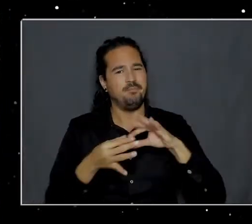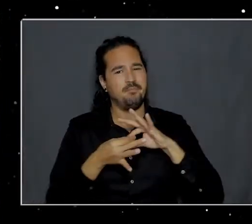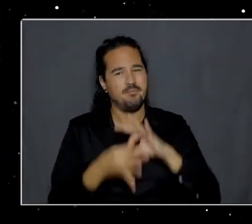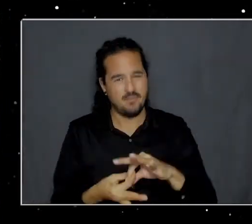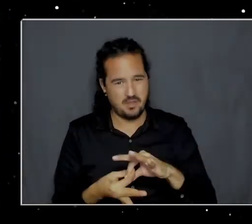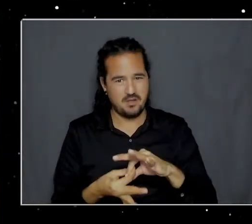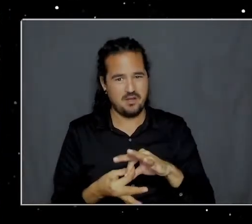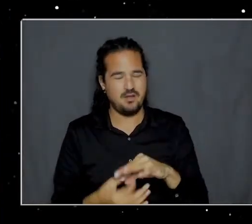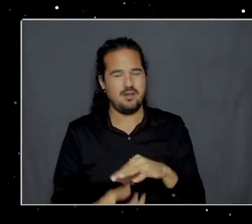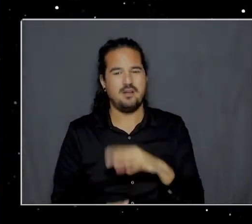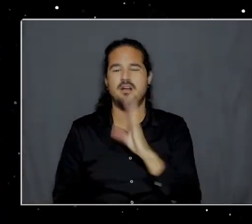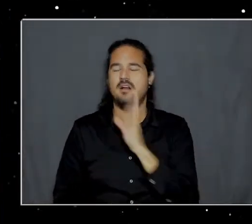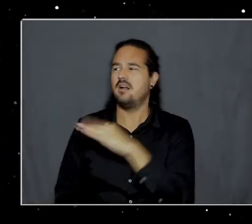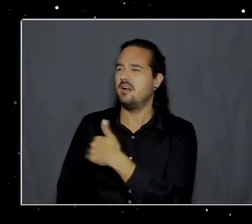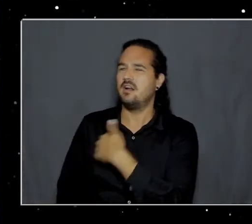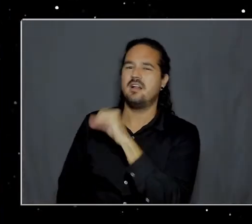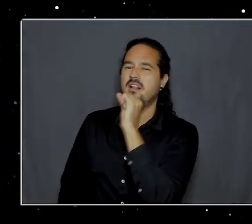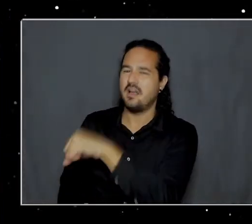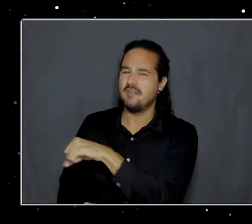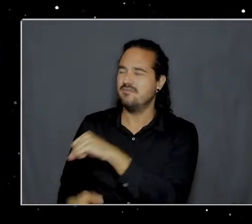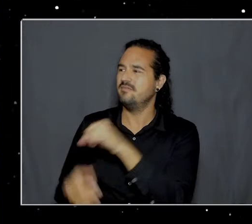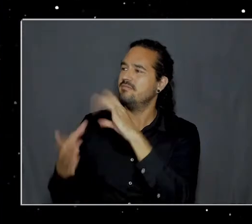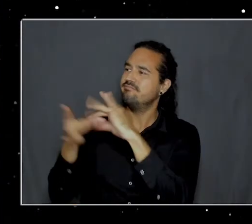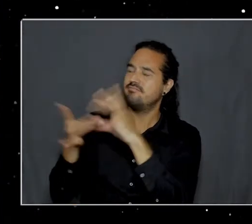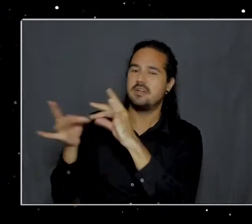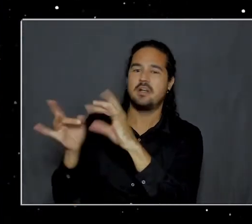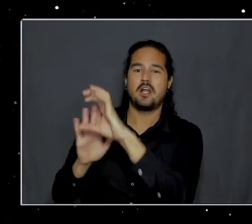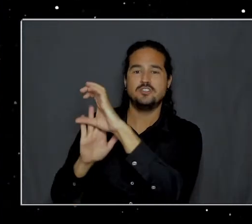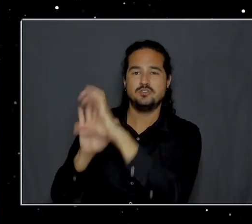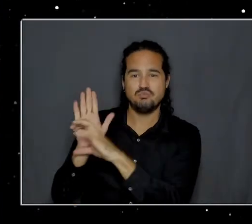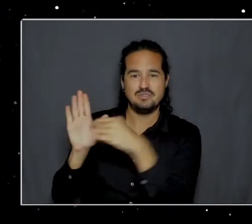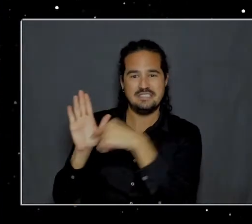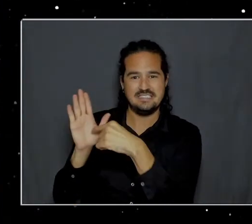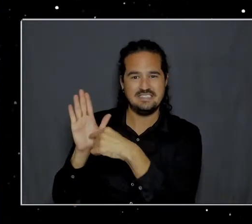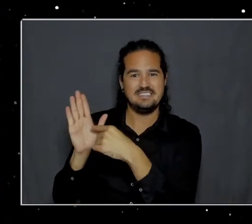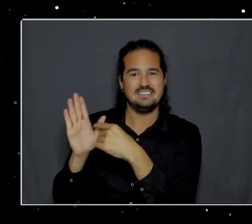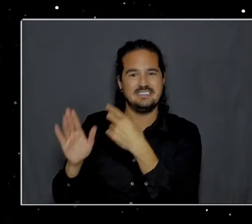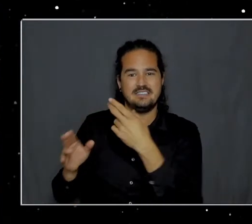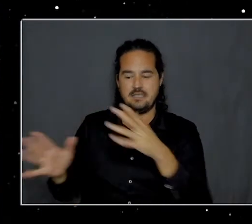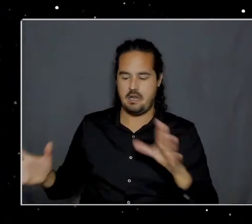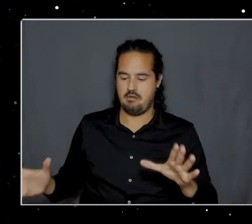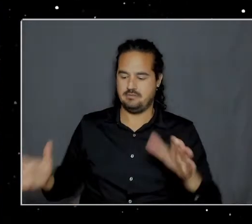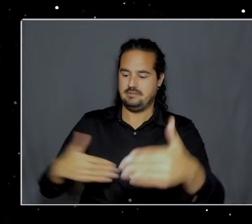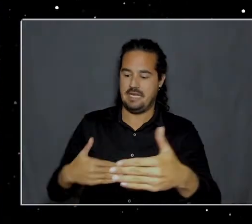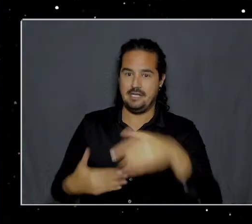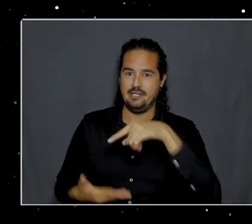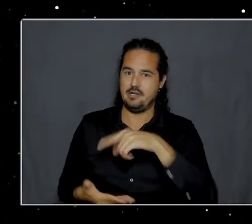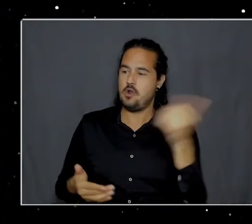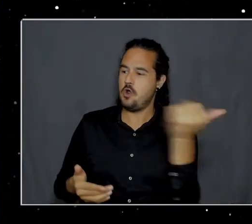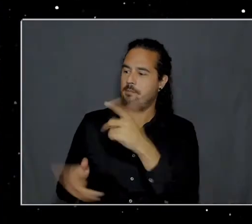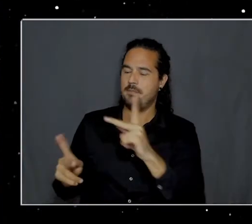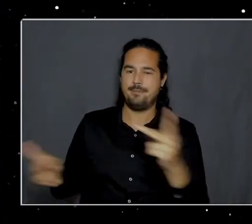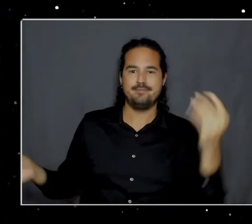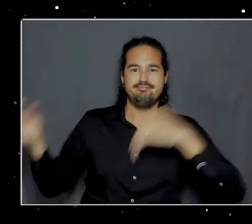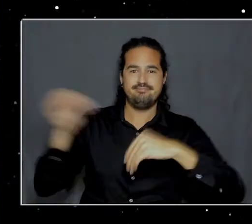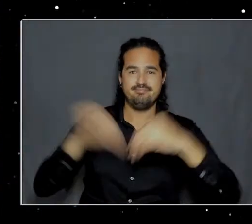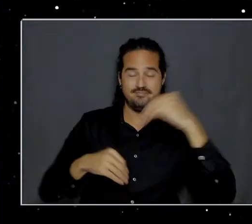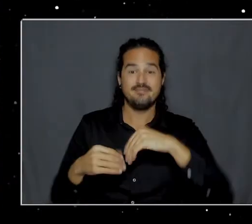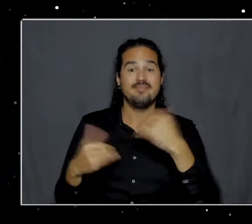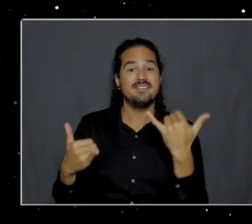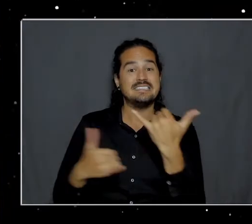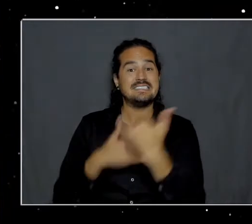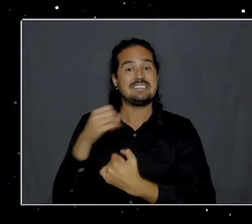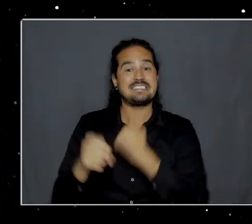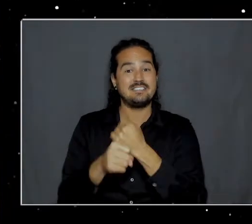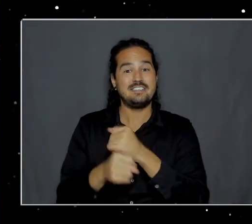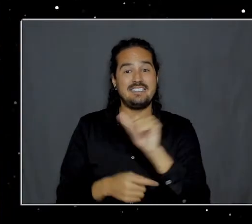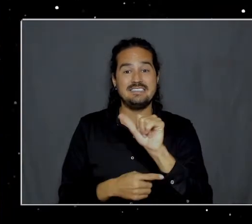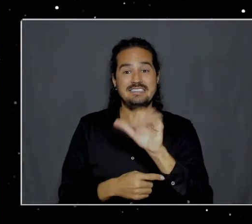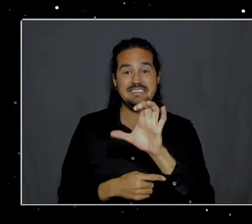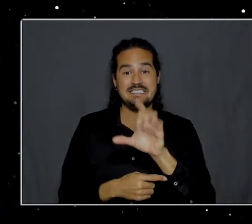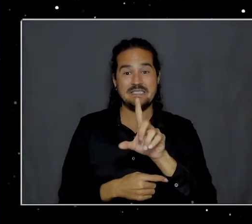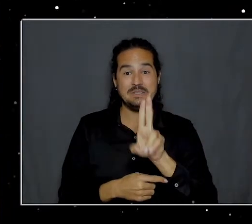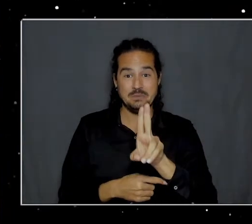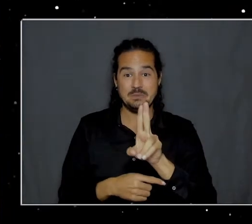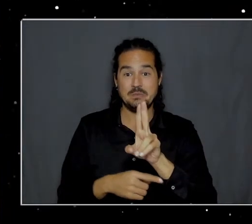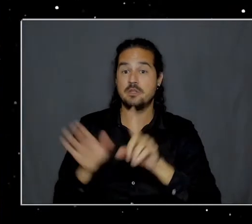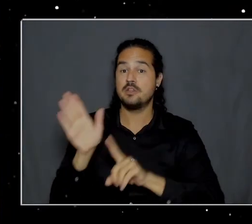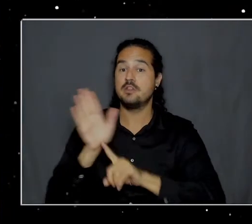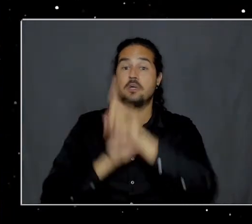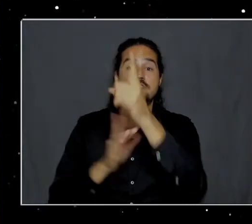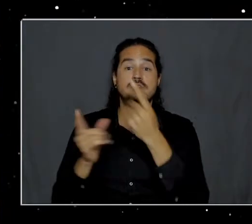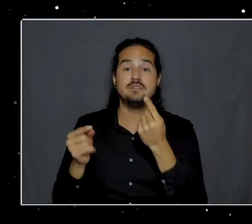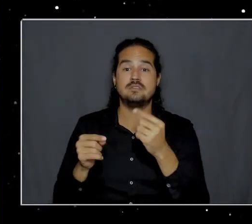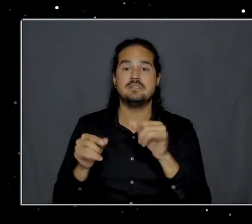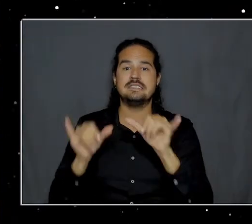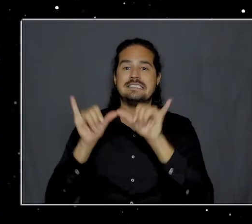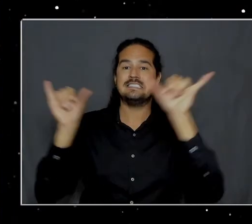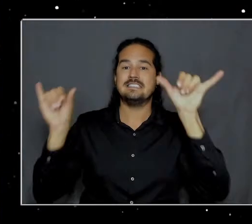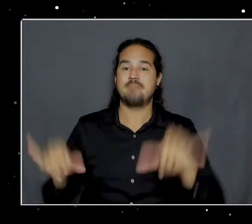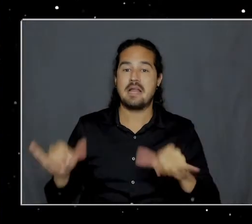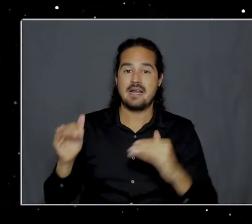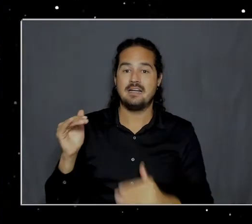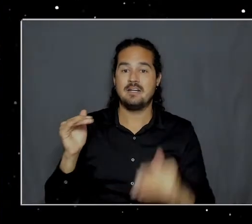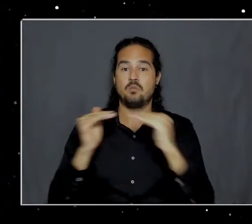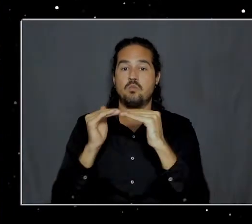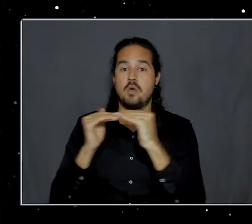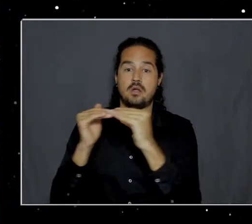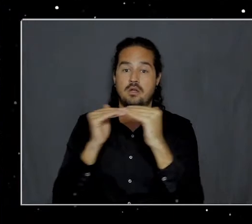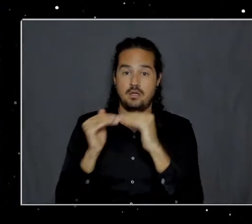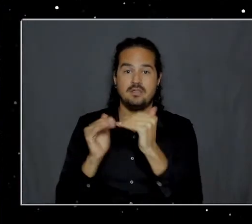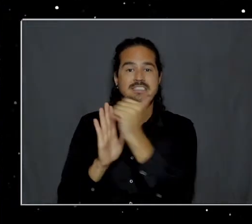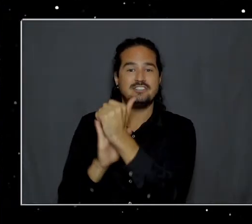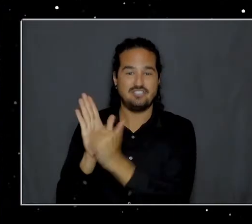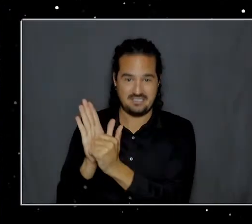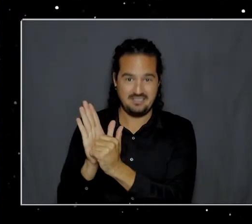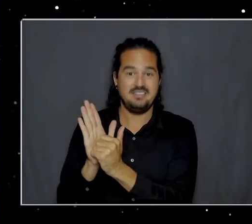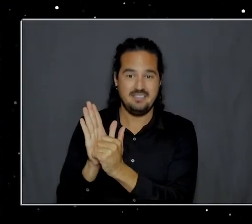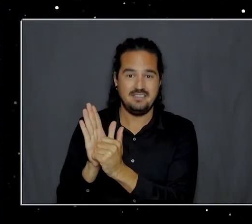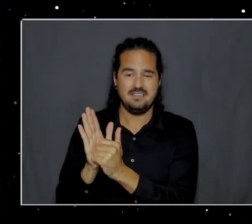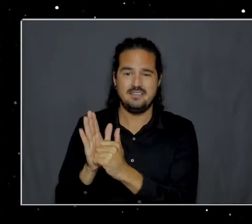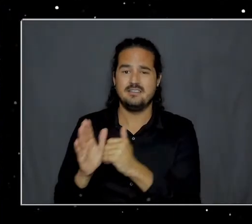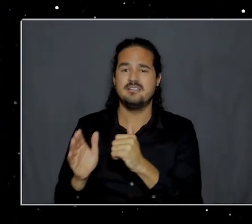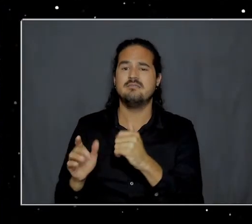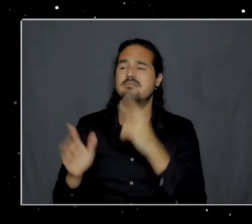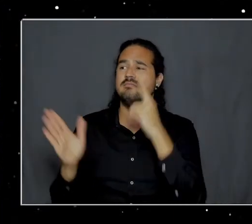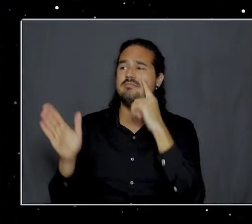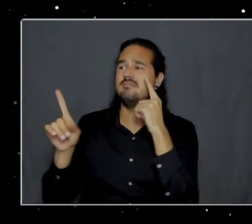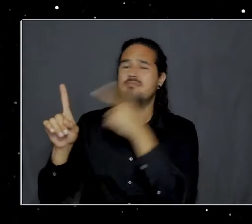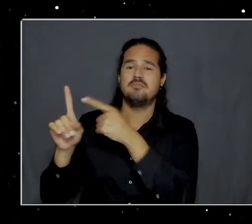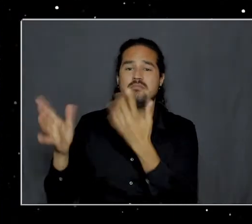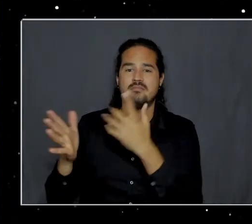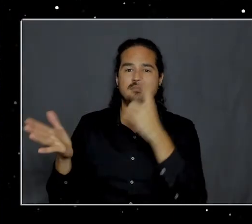SO I LOVE THAT YOU'VE CALLED THE